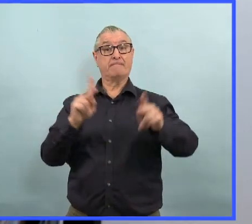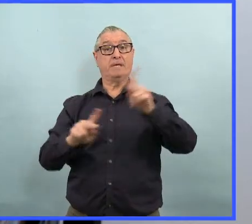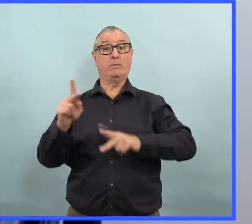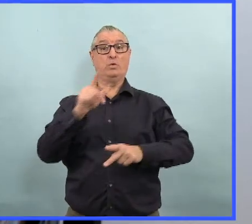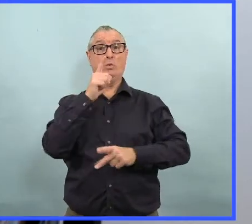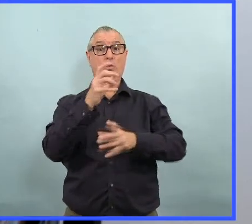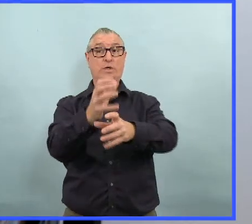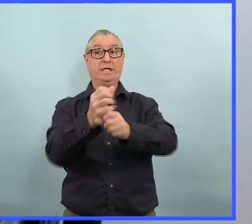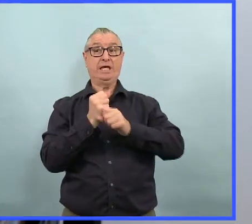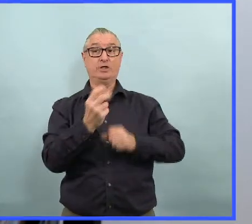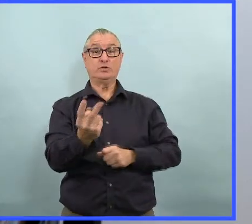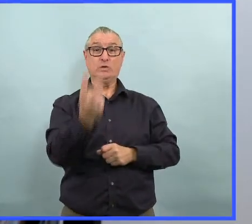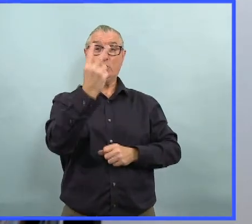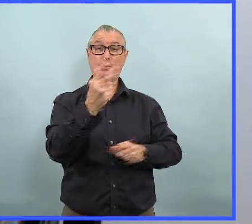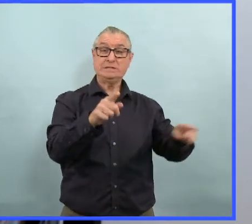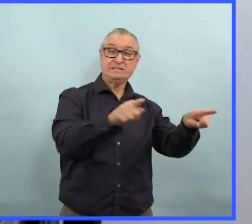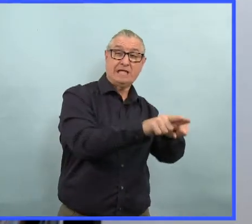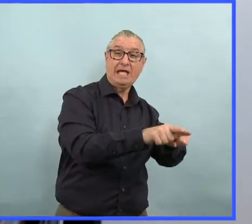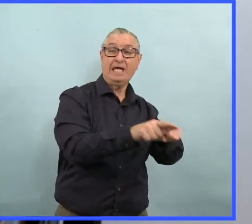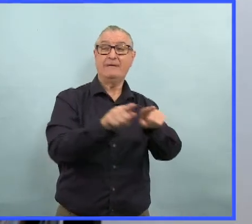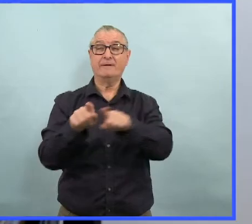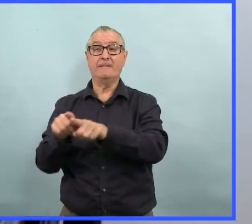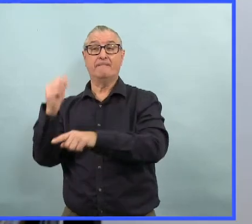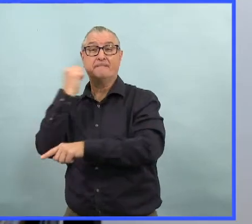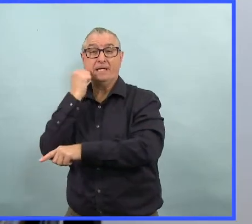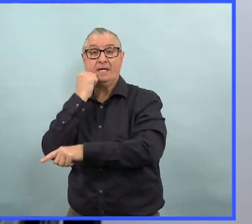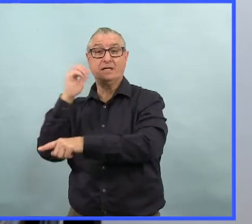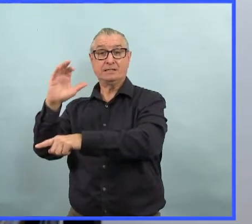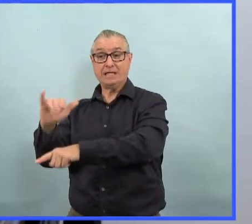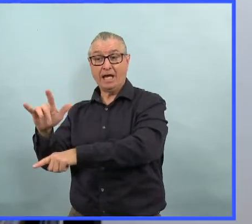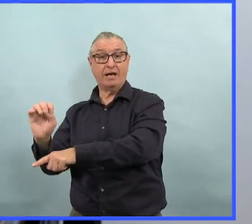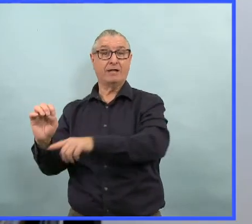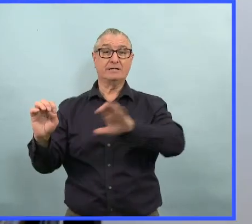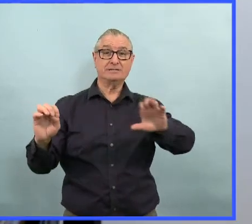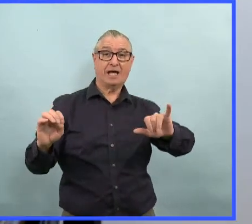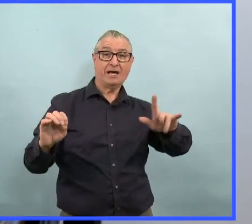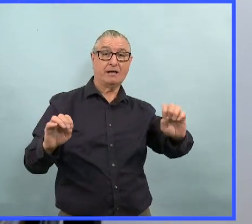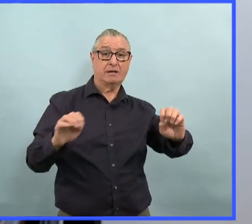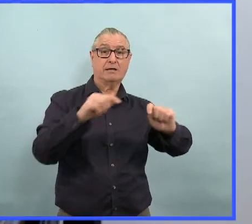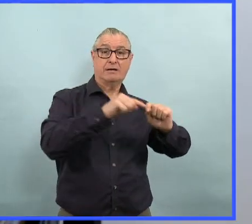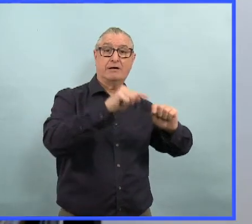in the initial trials by the manufacturers where they evaluated the safety and risk of the vaccines